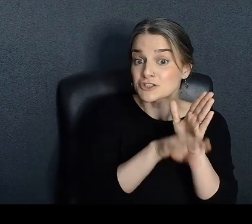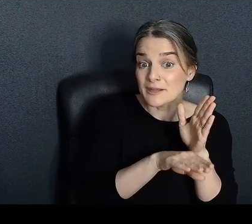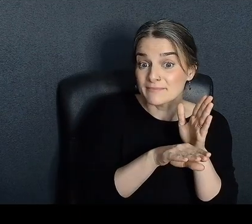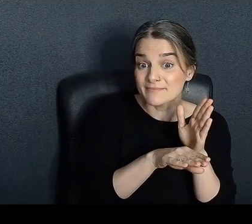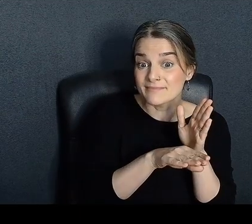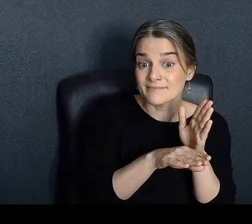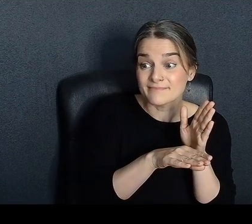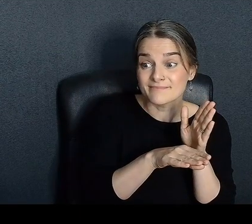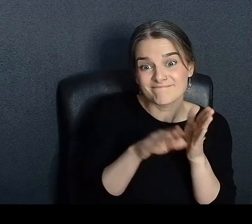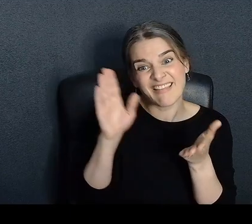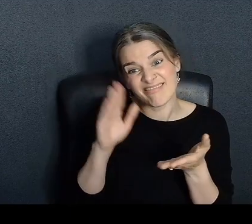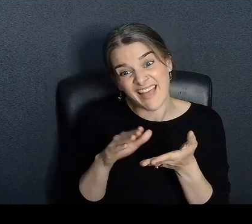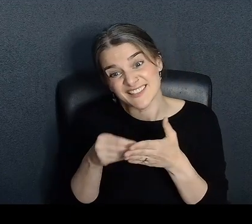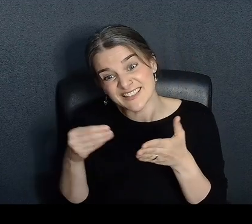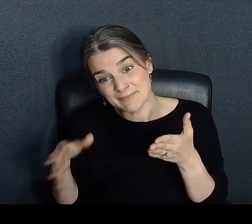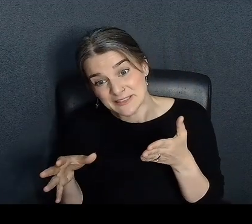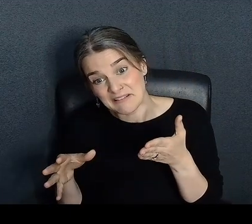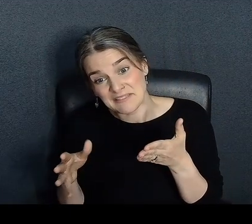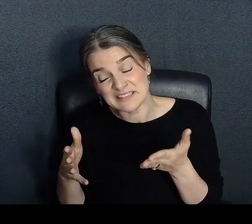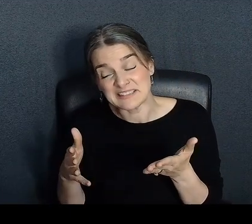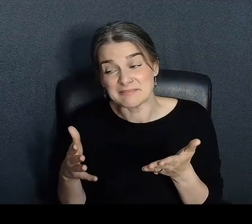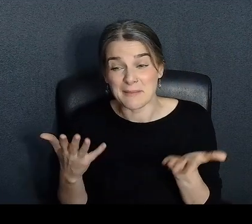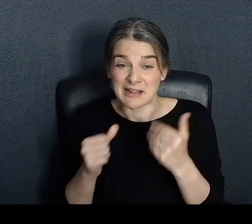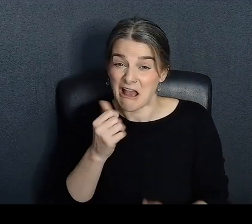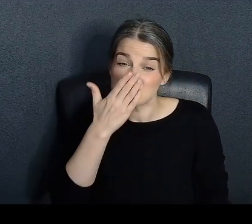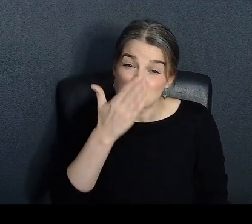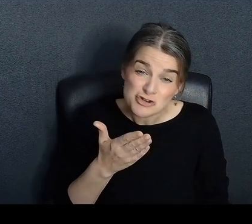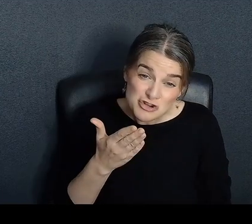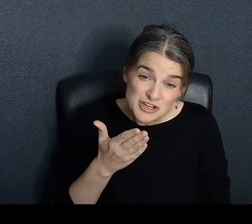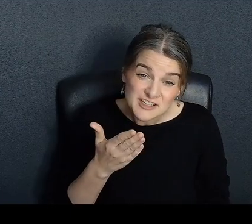they're not as good. Sometimes the Bluetooth doesn't connect.